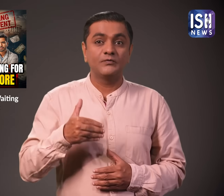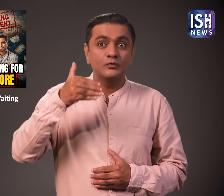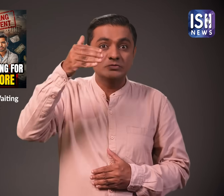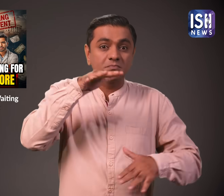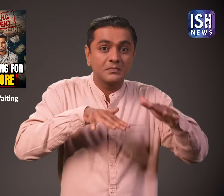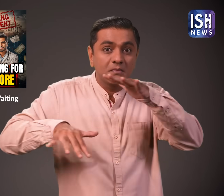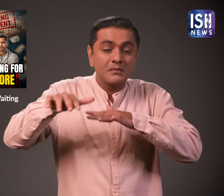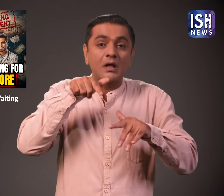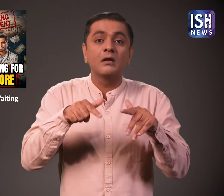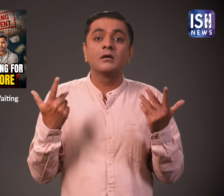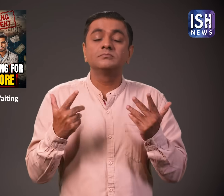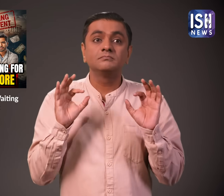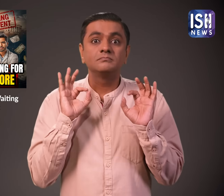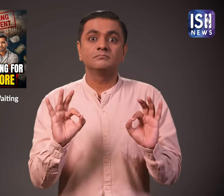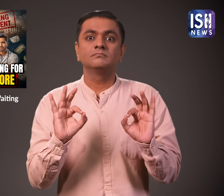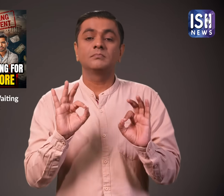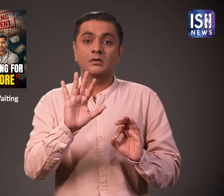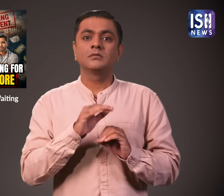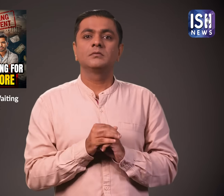Some good steps can be taken for the future.